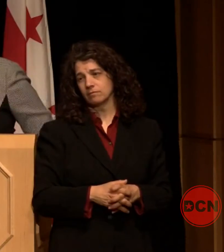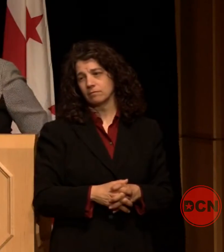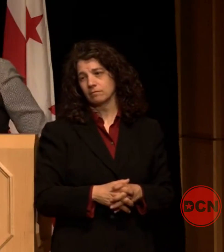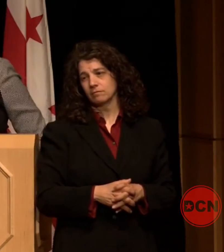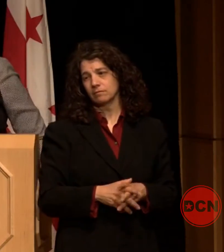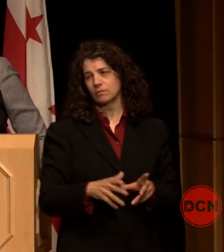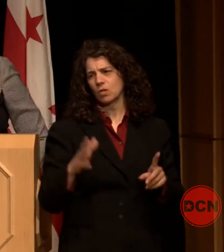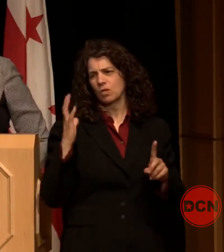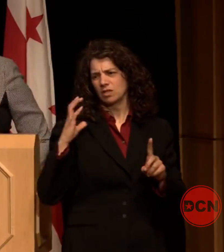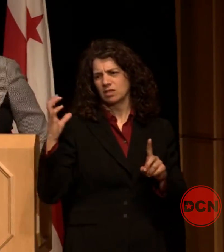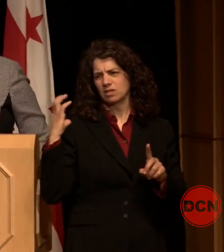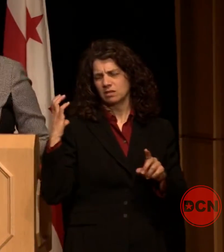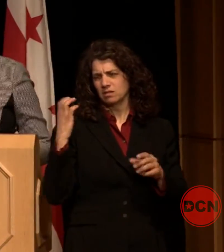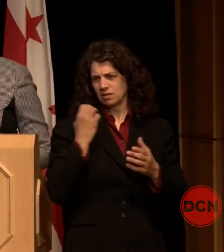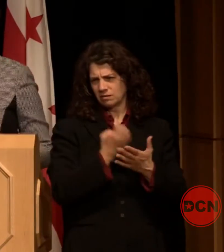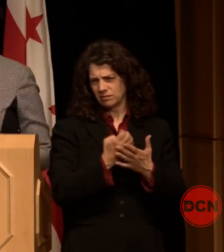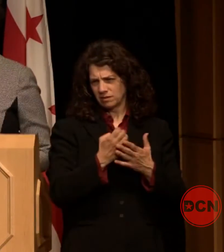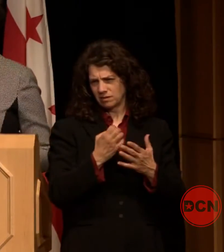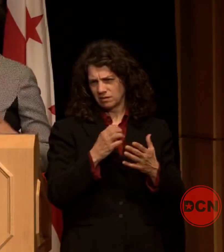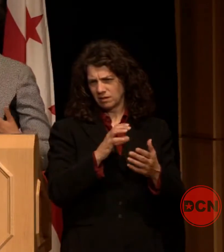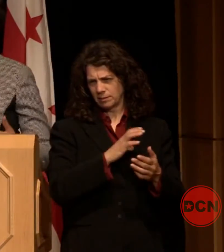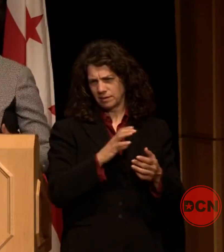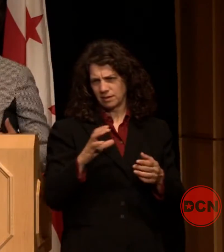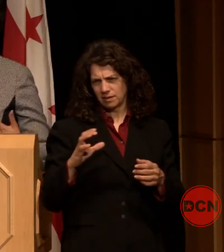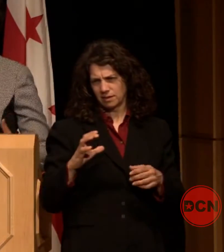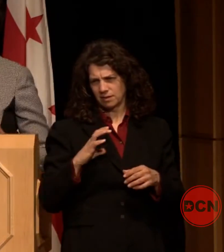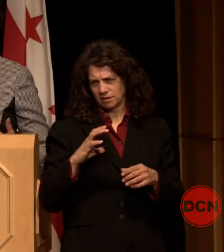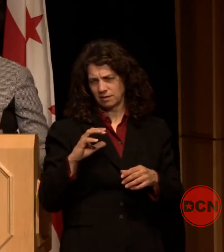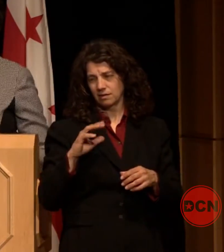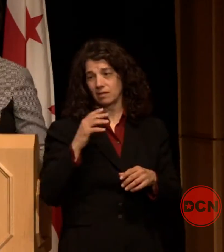TIME IN THE LAST TEN YEARS HAVE I SEEN THE NUMBER OF QUALITY